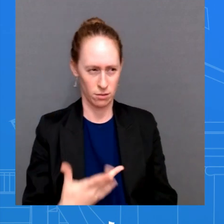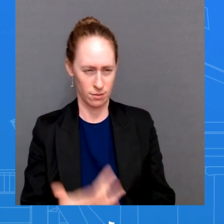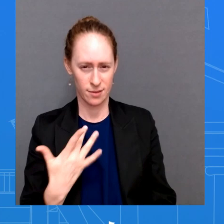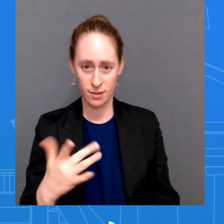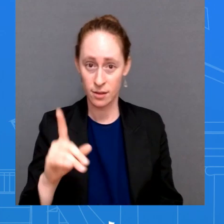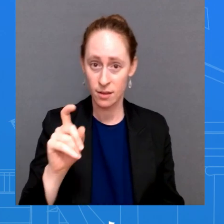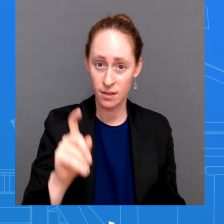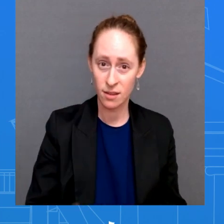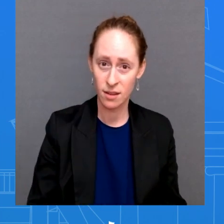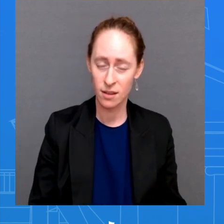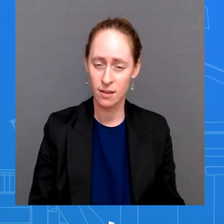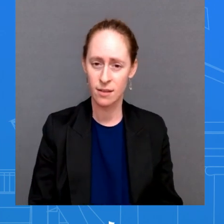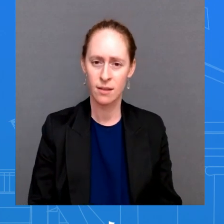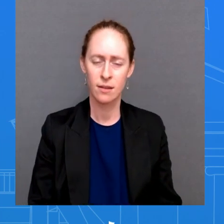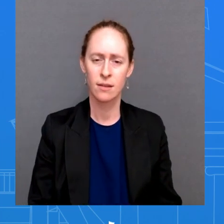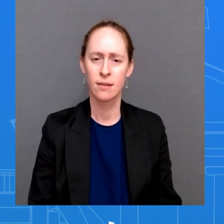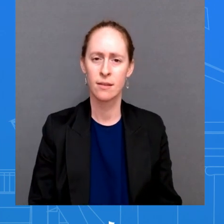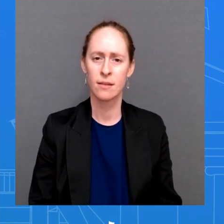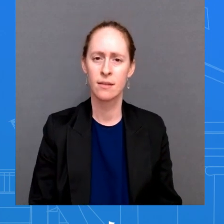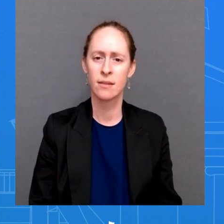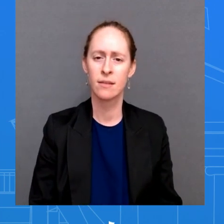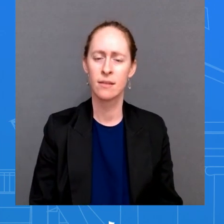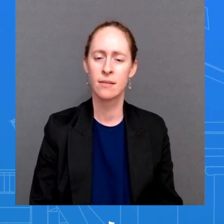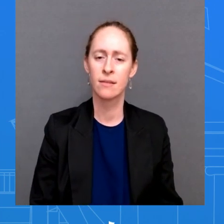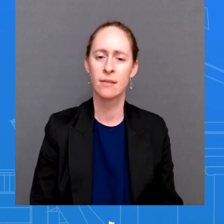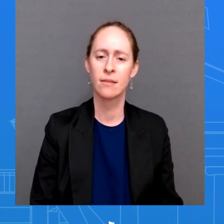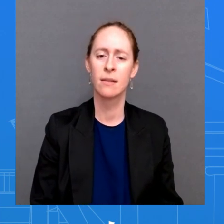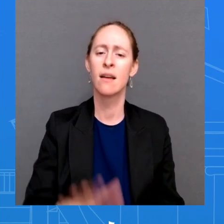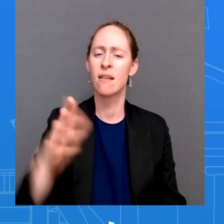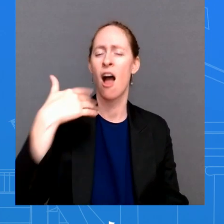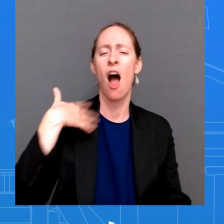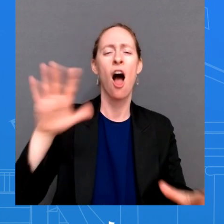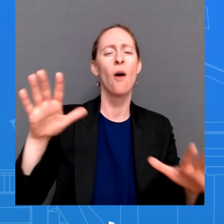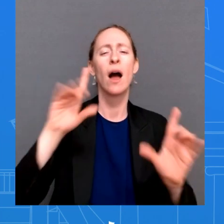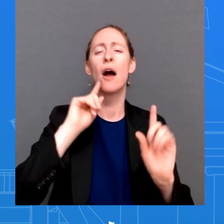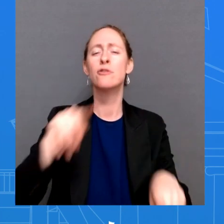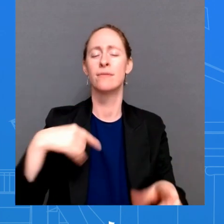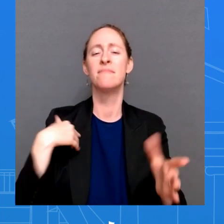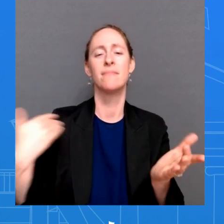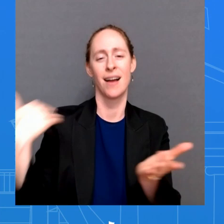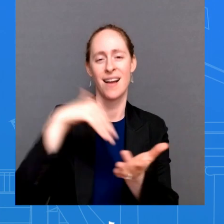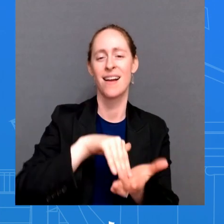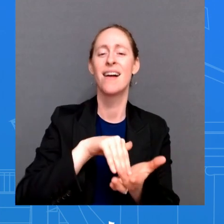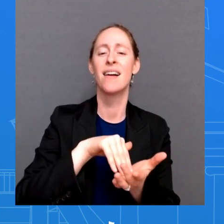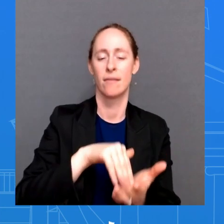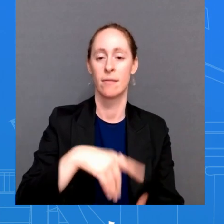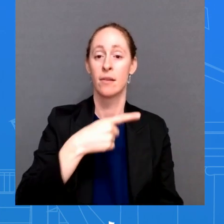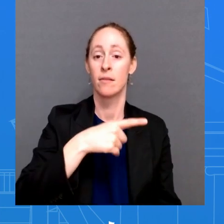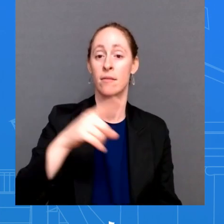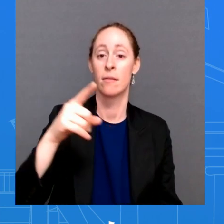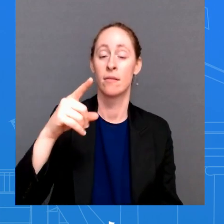The fact of the matter is that oil and gas prices are coming down. They are coming down. And they have been coming down